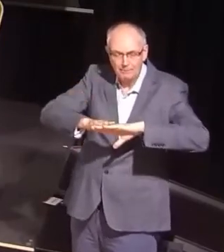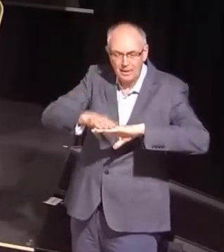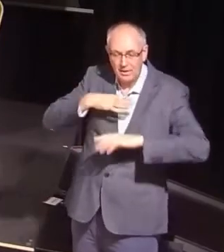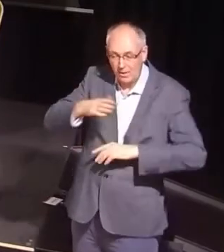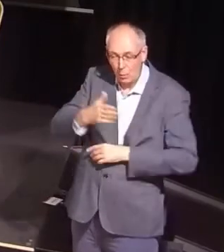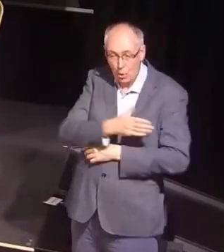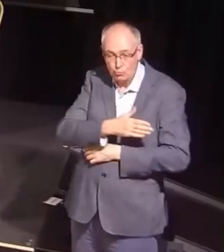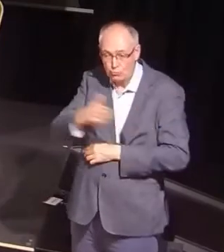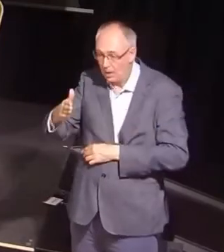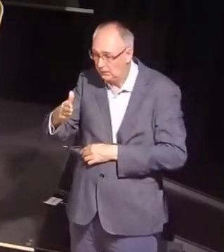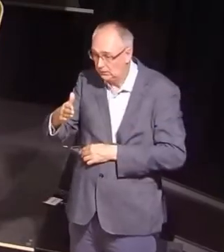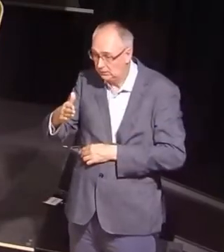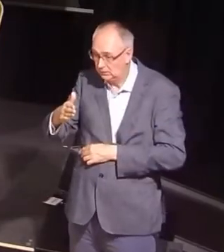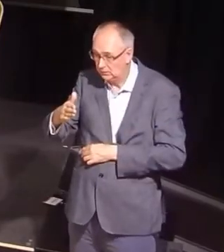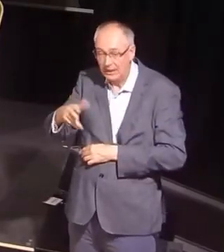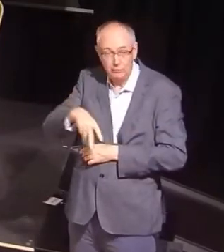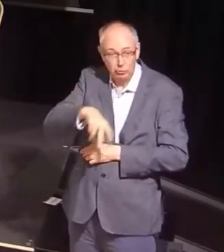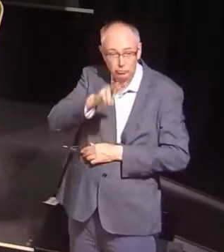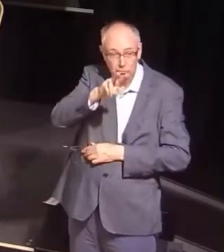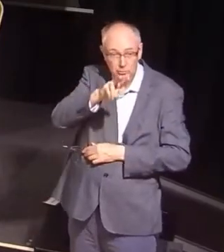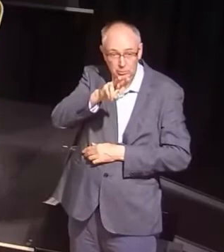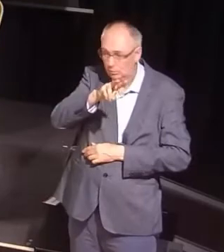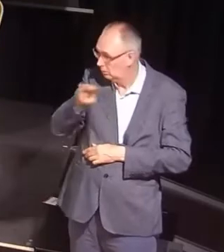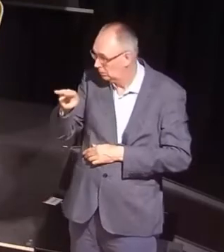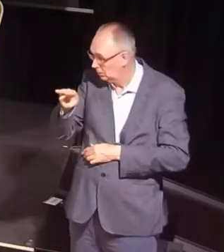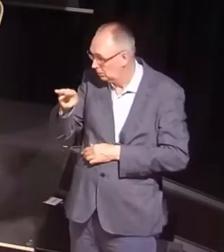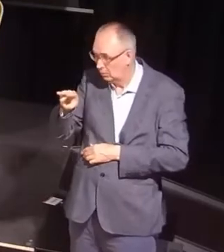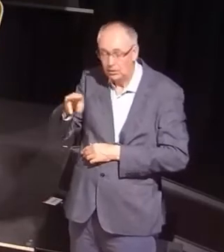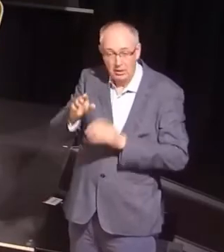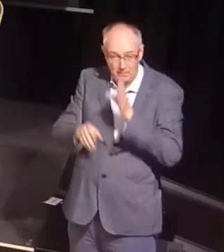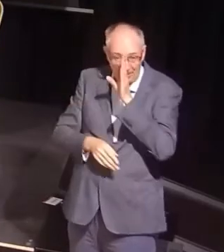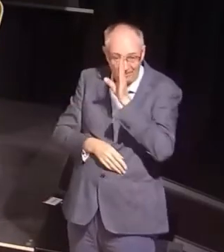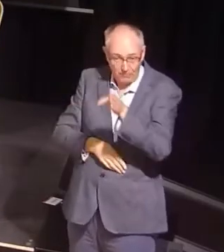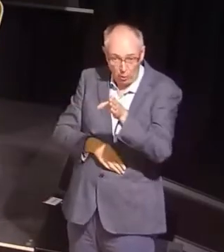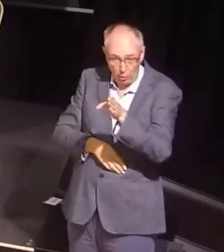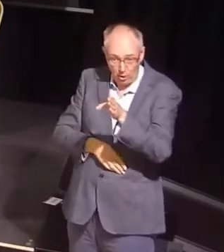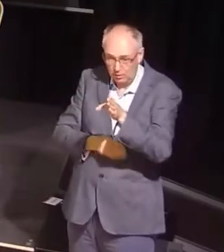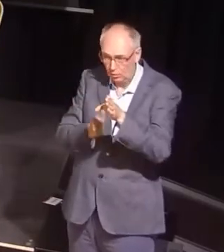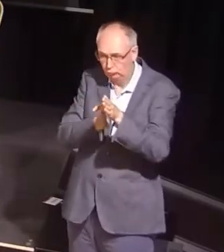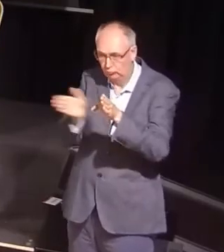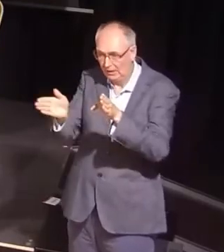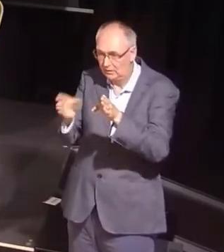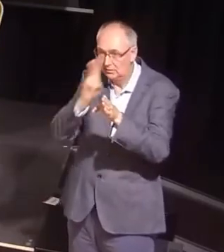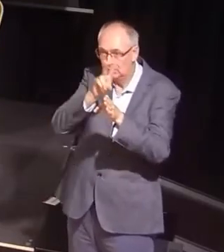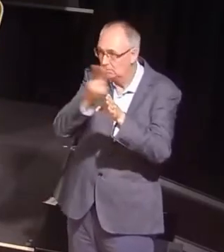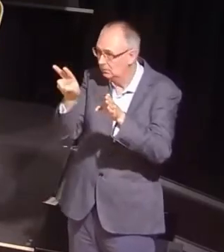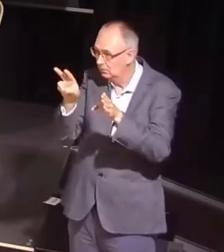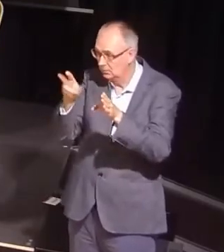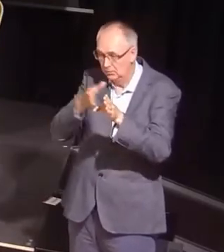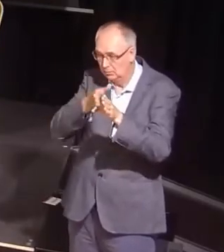if you're looking in the top half of the screen you are going forward and you're going right. It's really that simple,